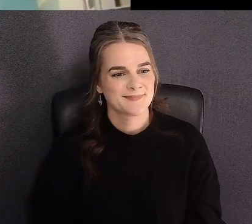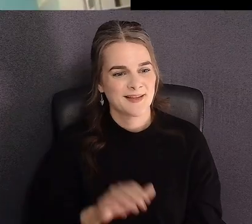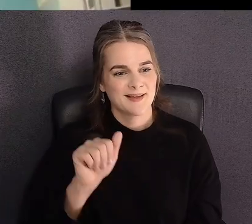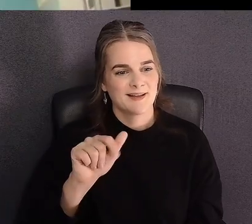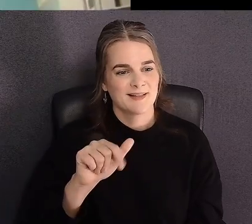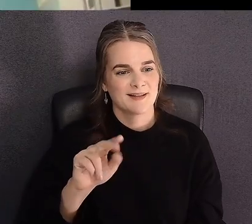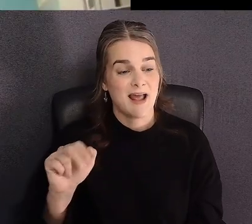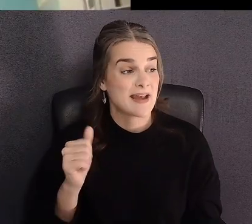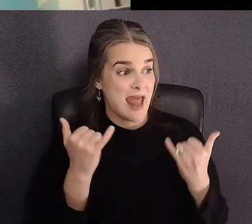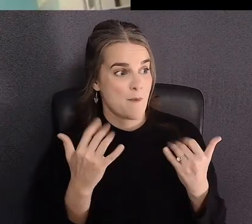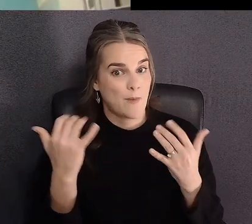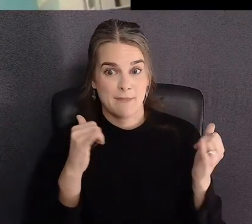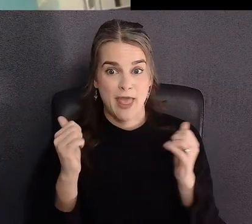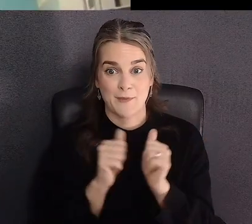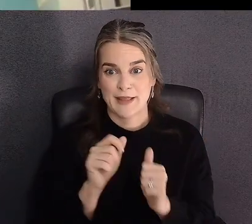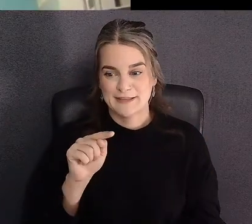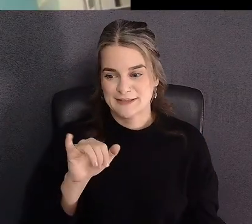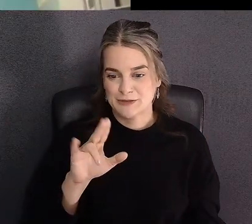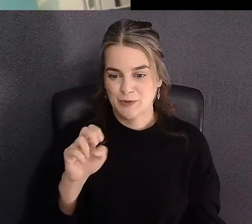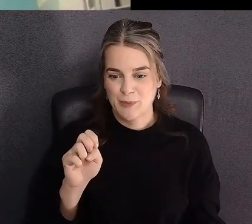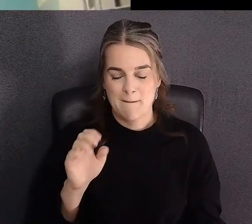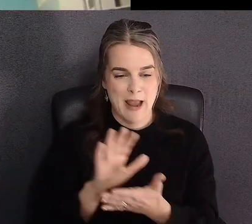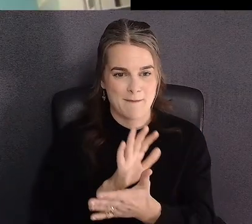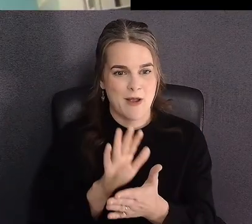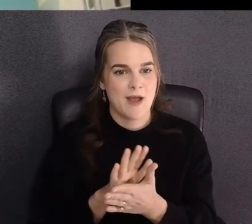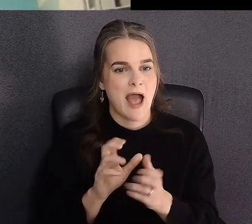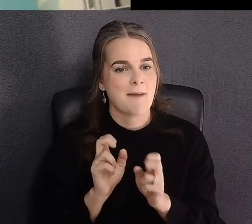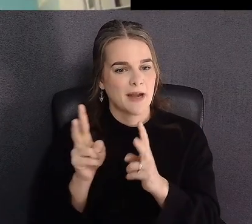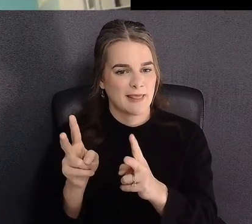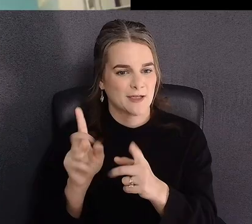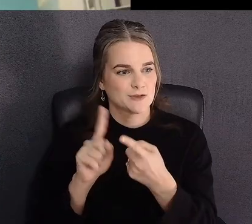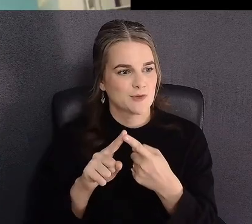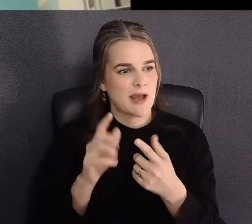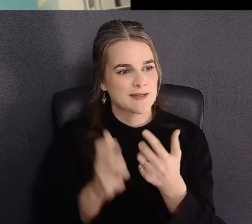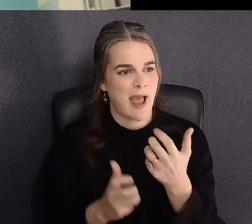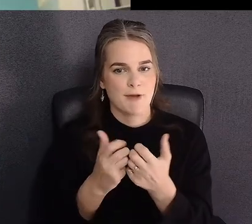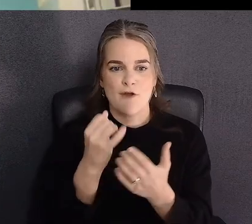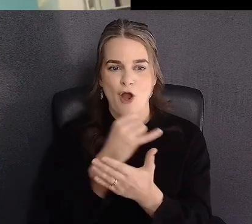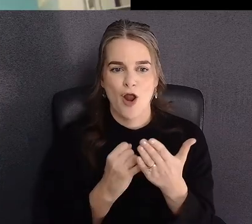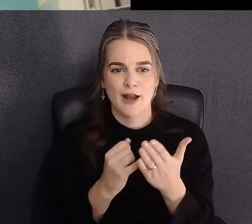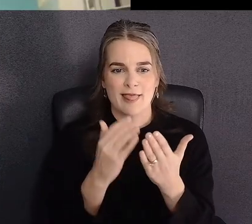Now I want to go play with tissue paper. I put a link to an adaptive art list on our website,